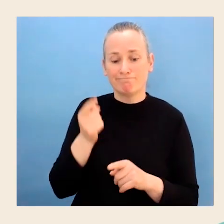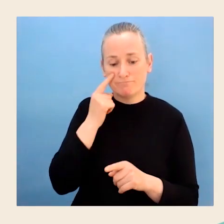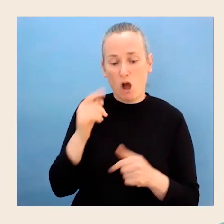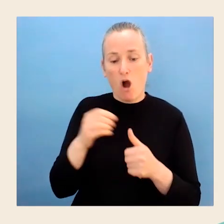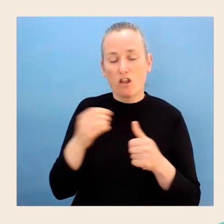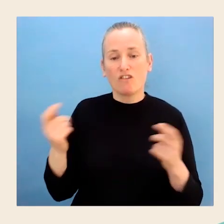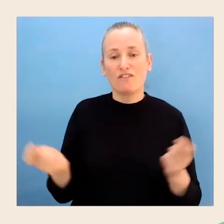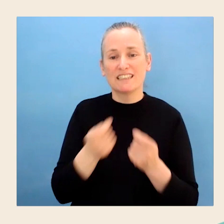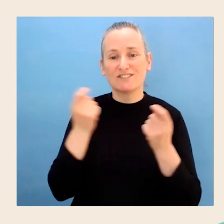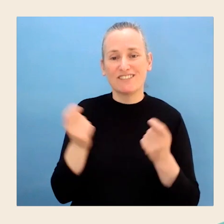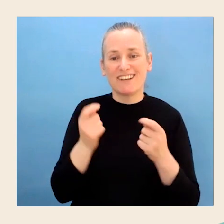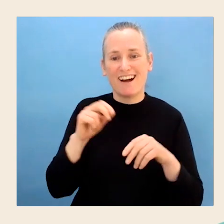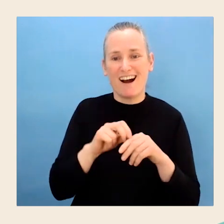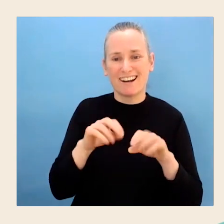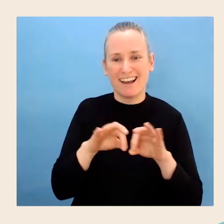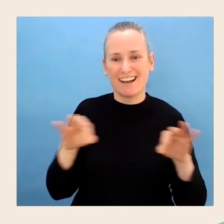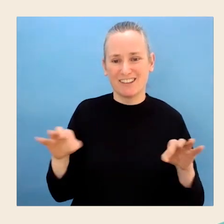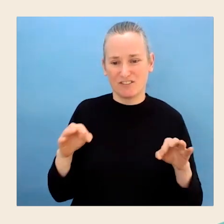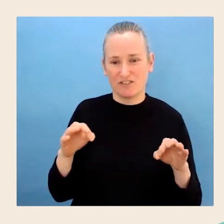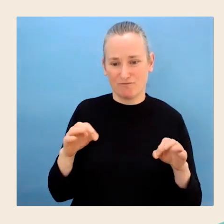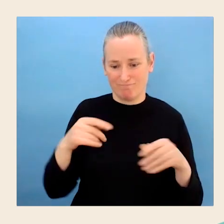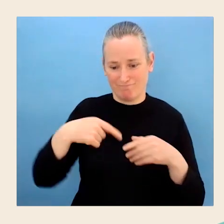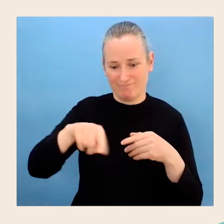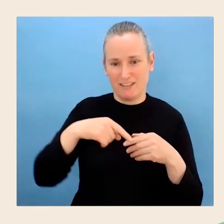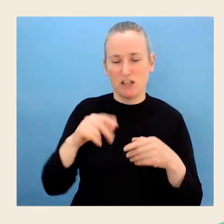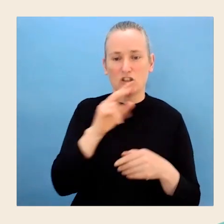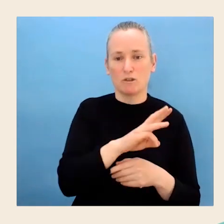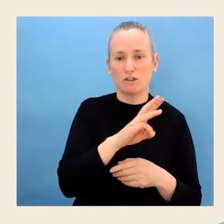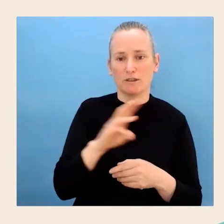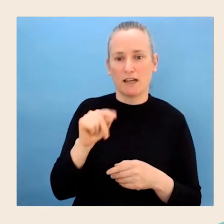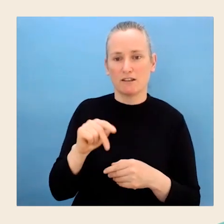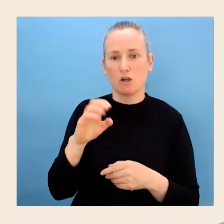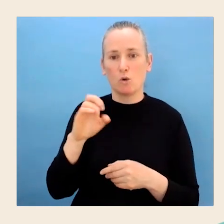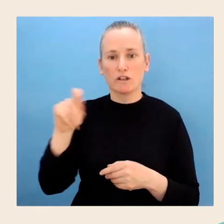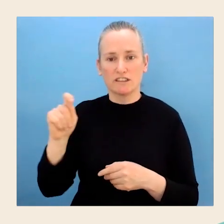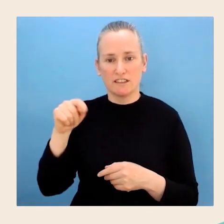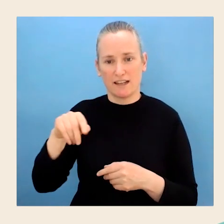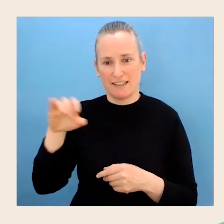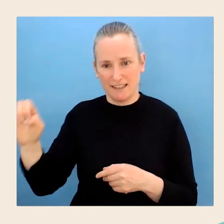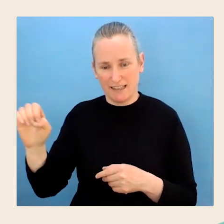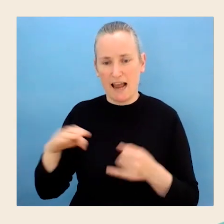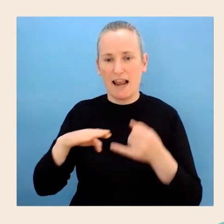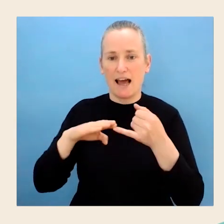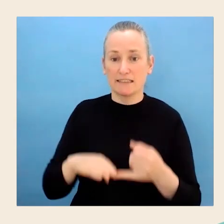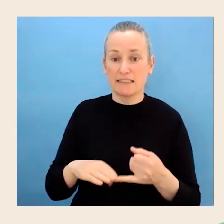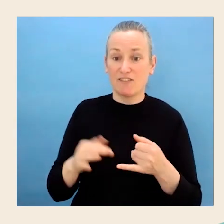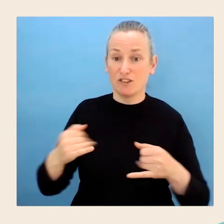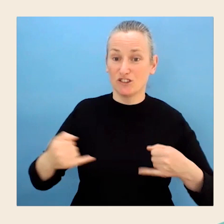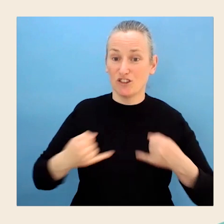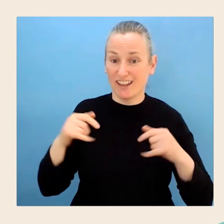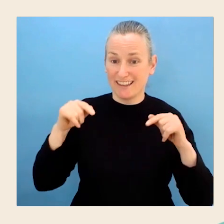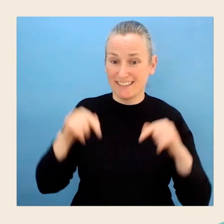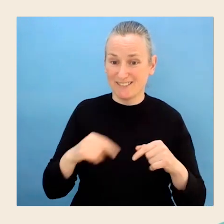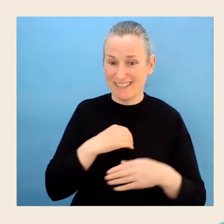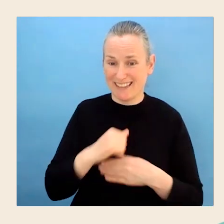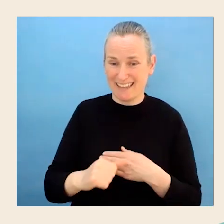at www.Cúirt.ie. And finally, if you enjoyed the event today, please do consider making a donation to the festival